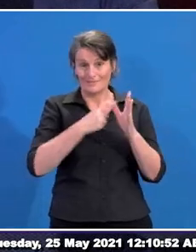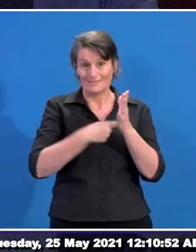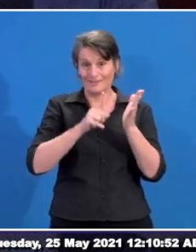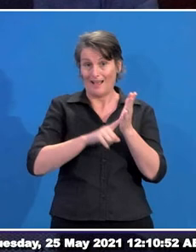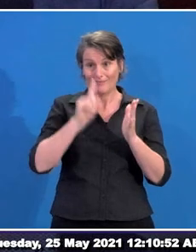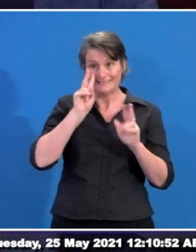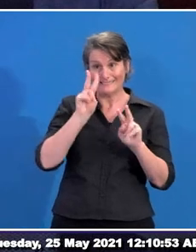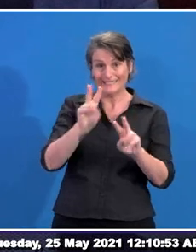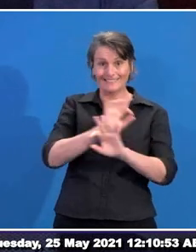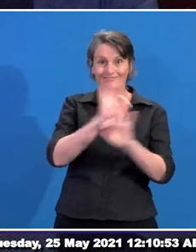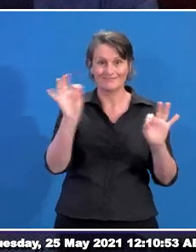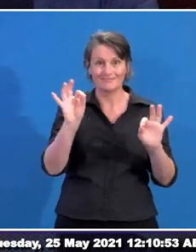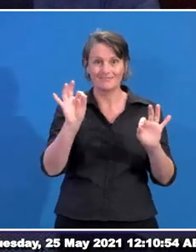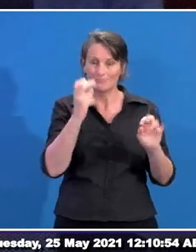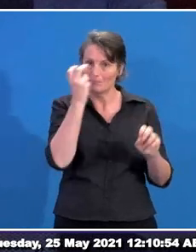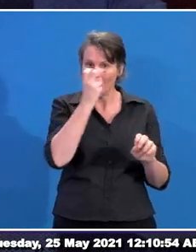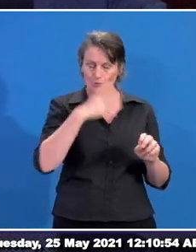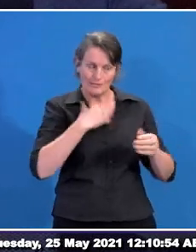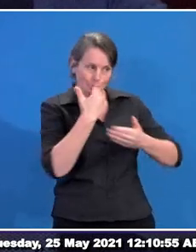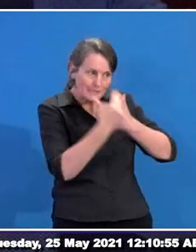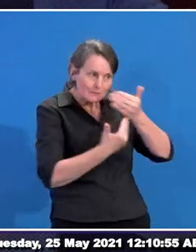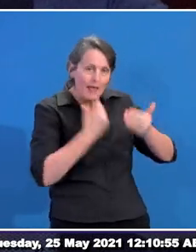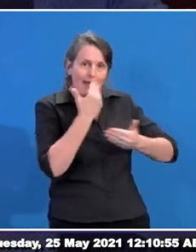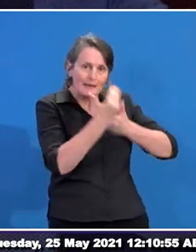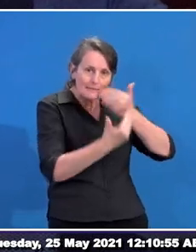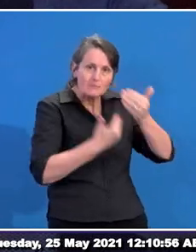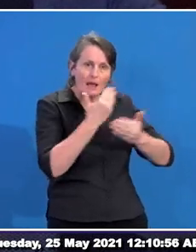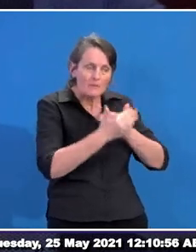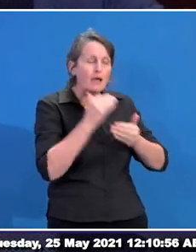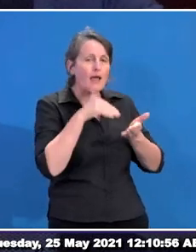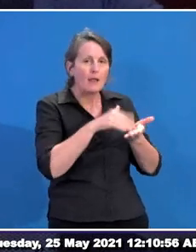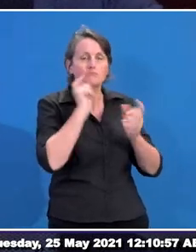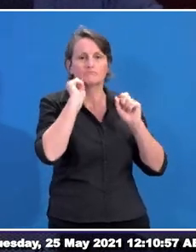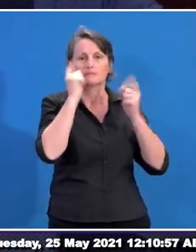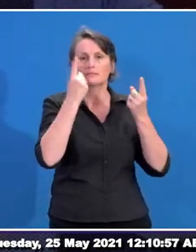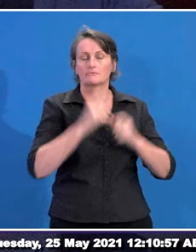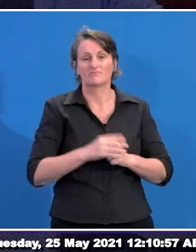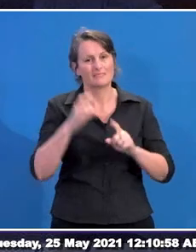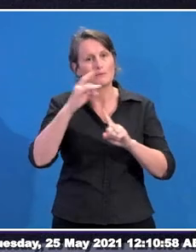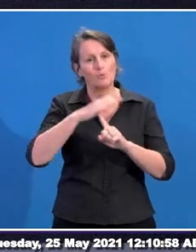to take that time to explain and talk to him is really important. Yeah, that's right.